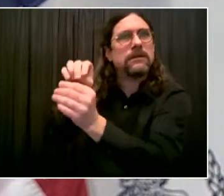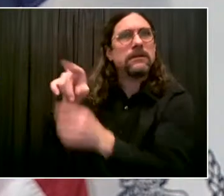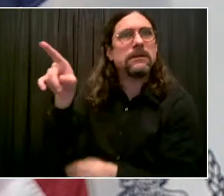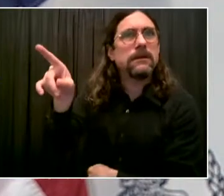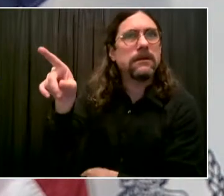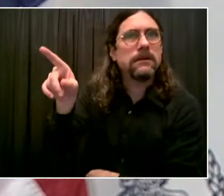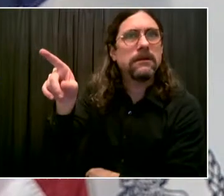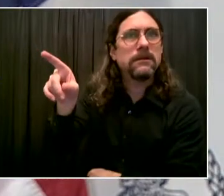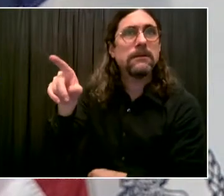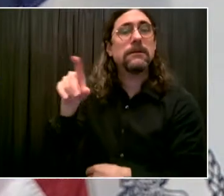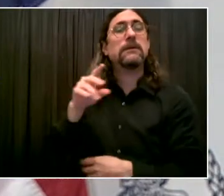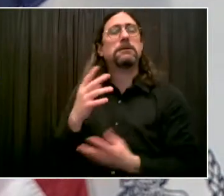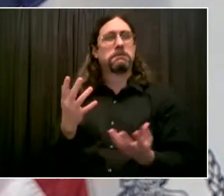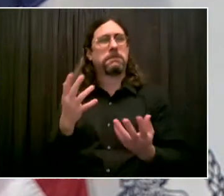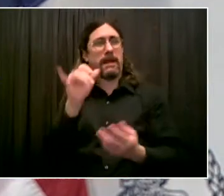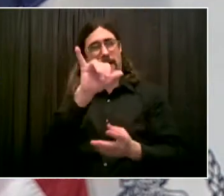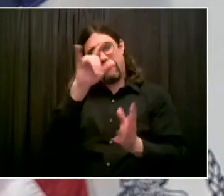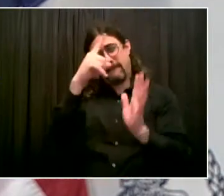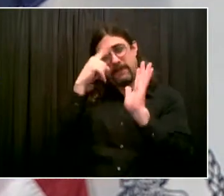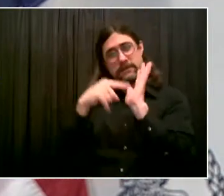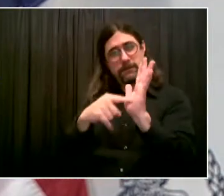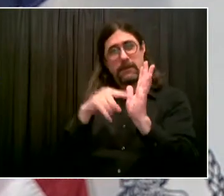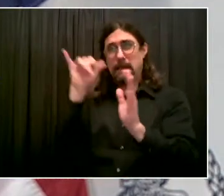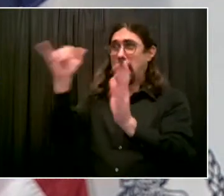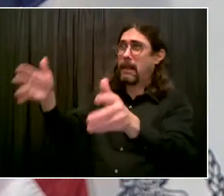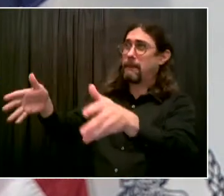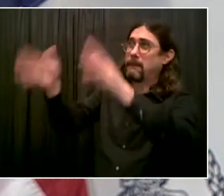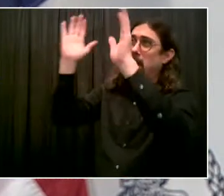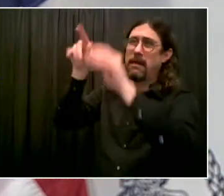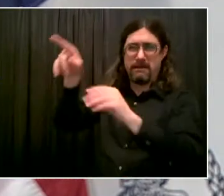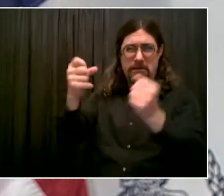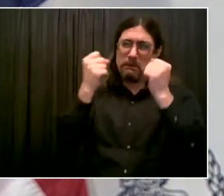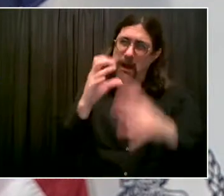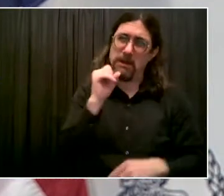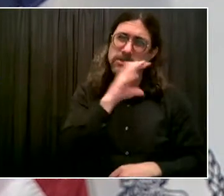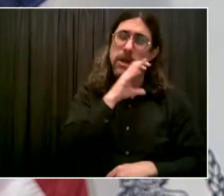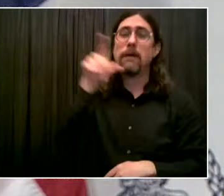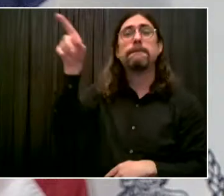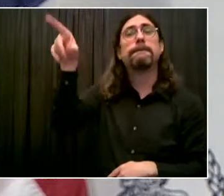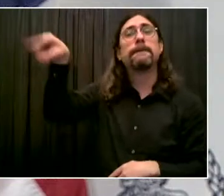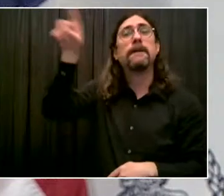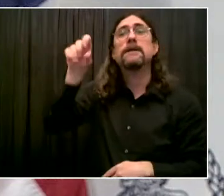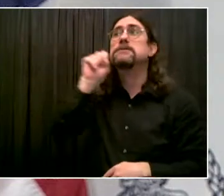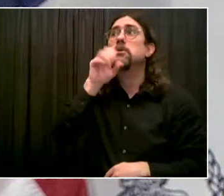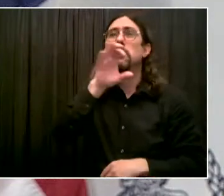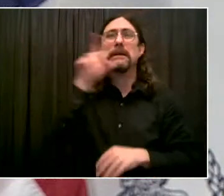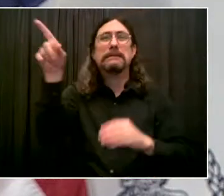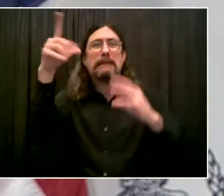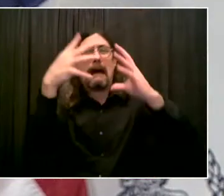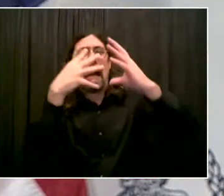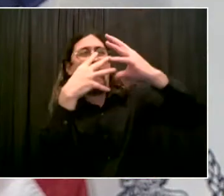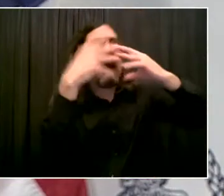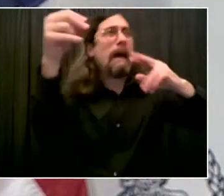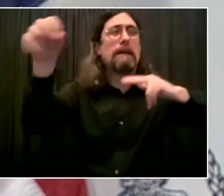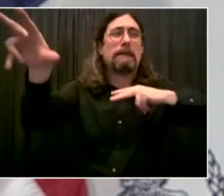SOME PEOPLE AGAIN HAS S MSOE E DIFFICULTY BUT CAN GET A VACCINATION CENTER. WE ARE GOING TOO